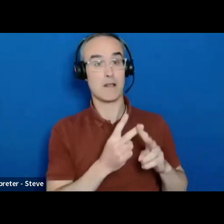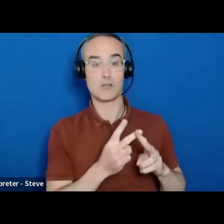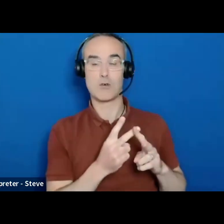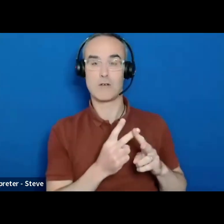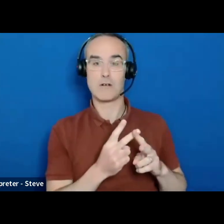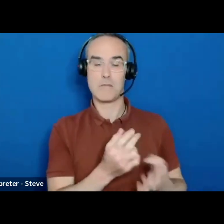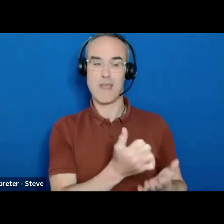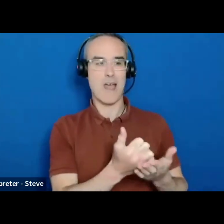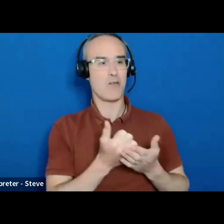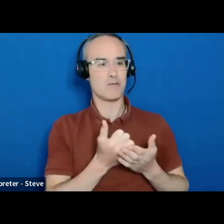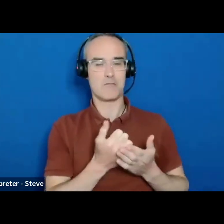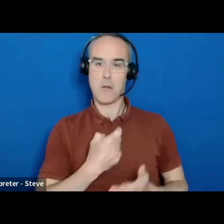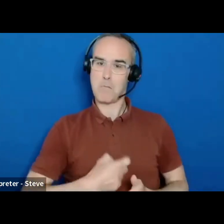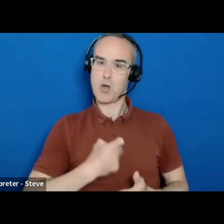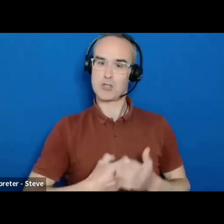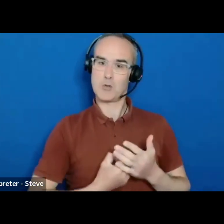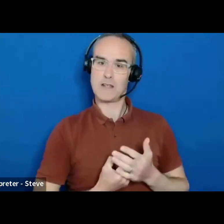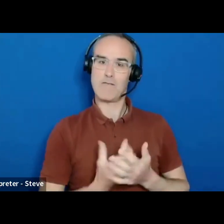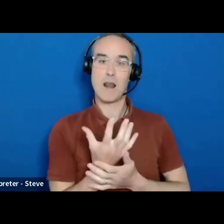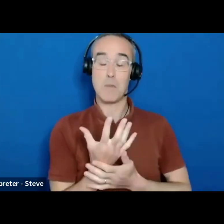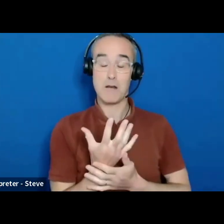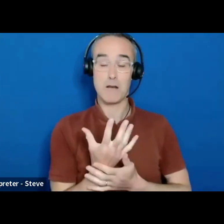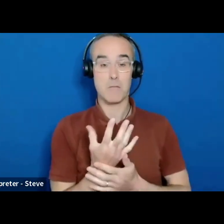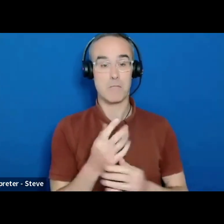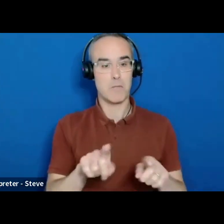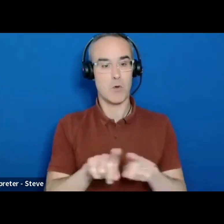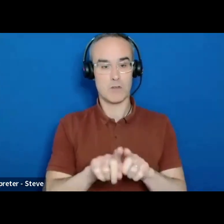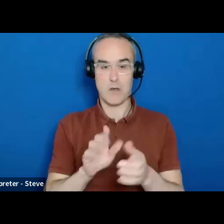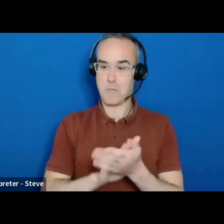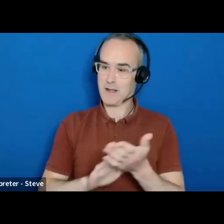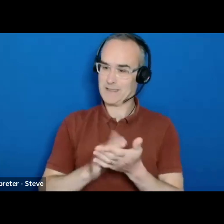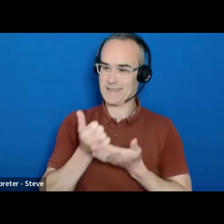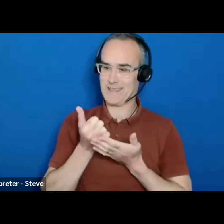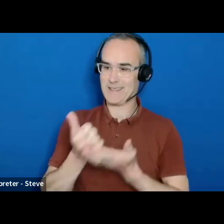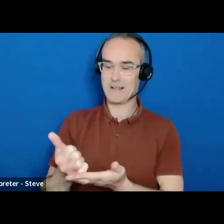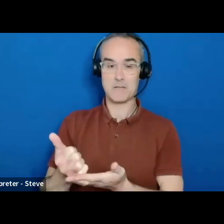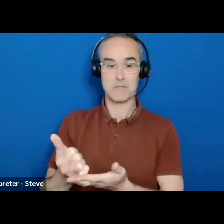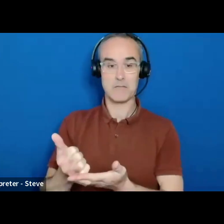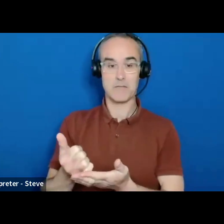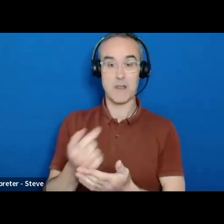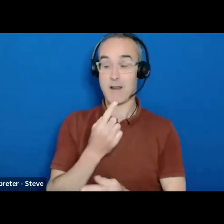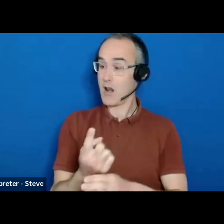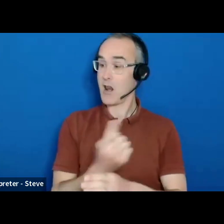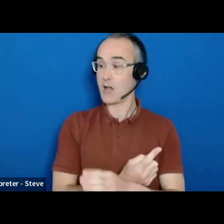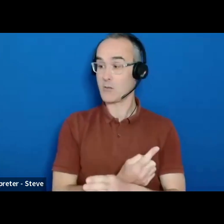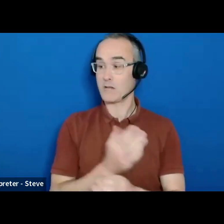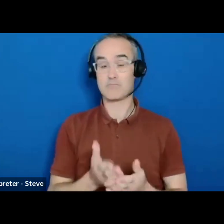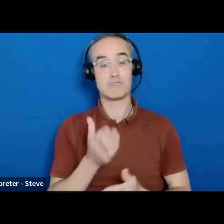but it's also meant that I've been able to help somebody else. And I was at a sports awards last week, in fact, and somebody came running across